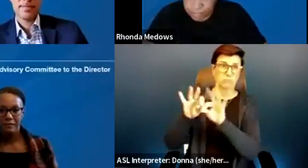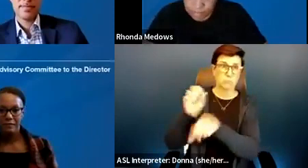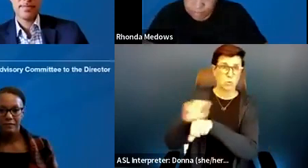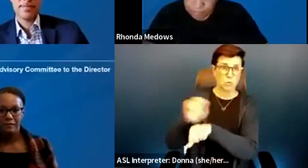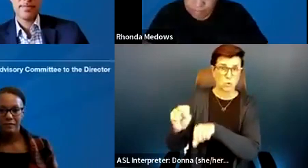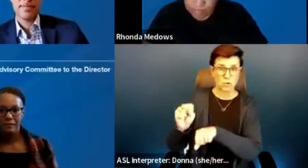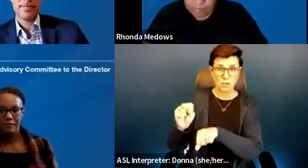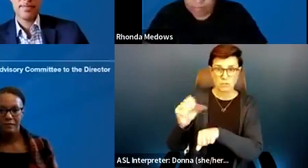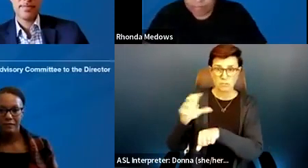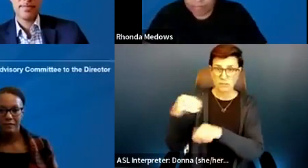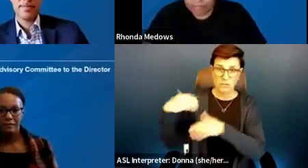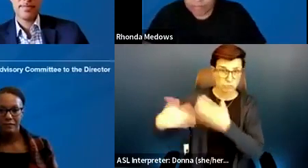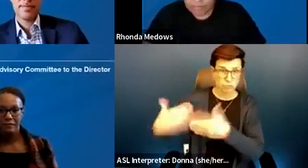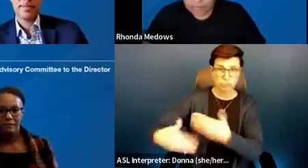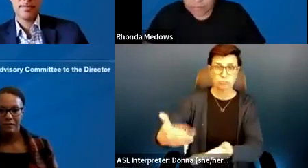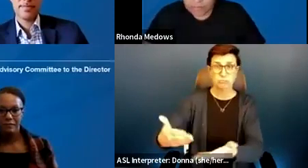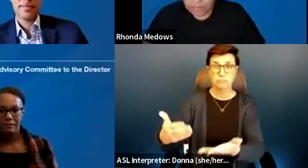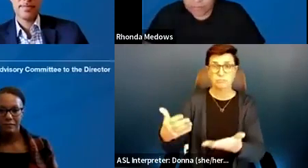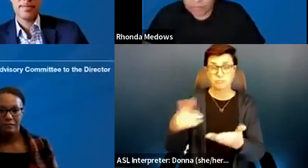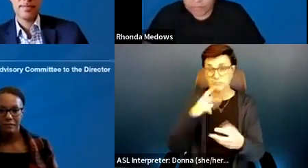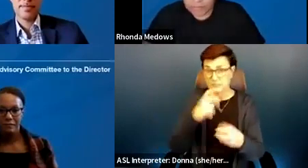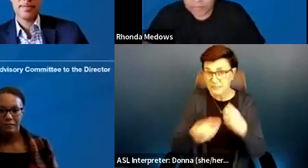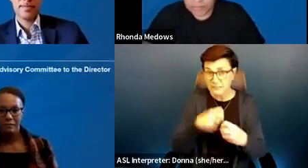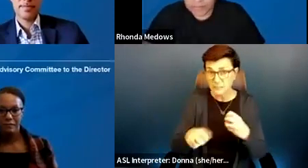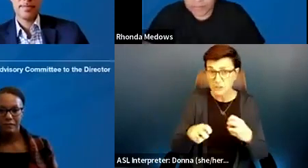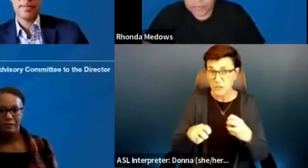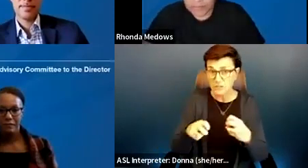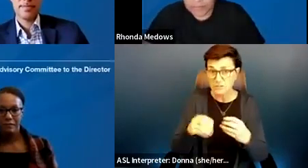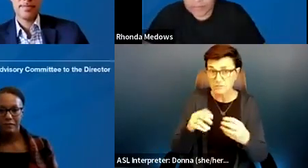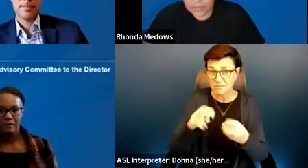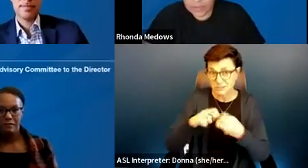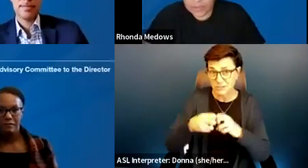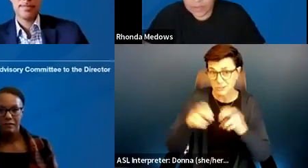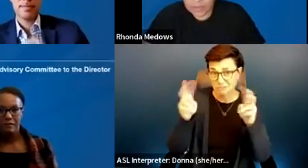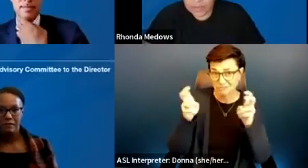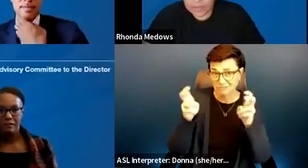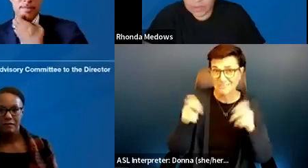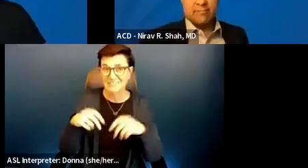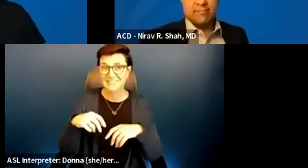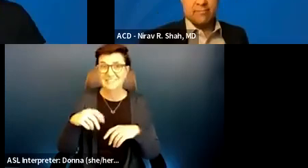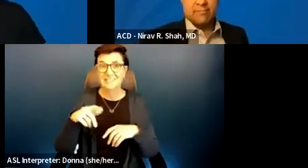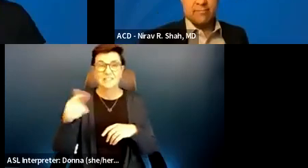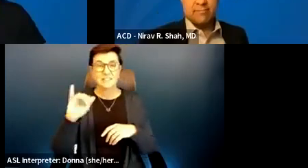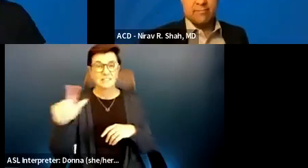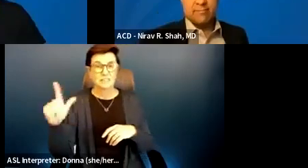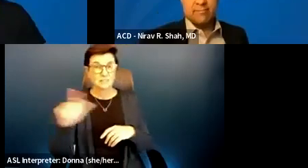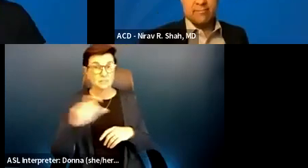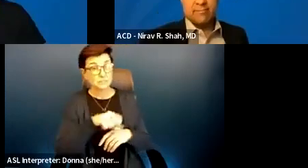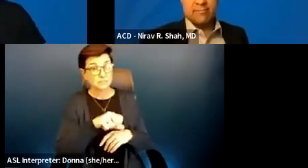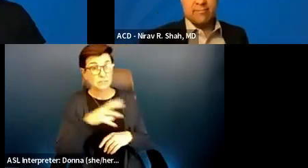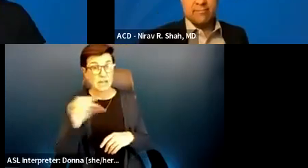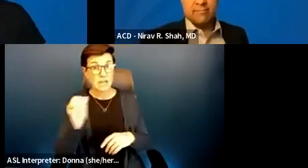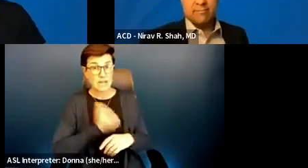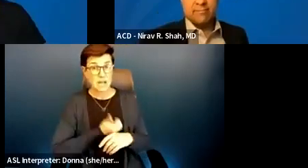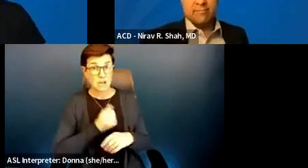in the right direction on this difficult issue. And I think what we learned helps us all in our own organizations.